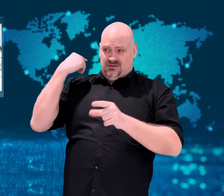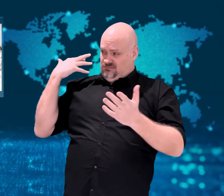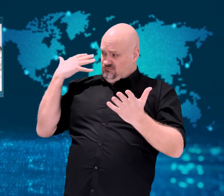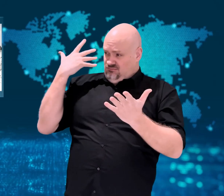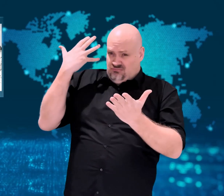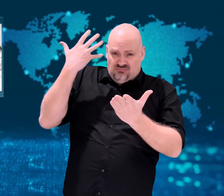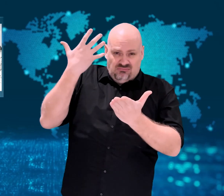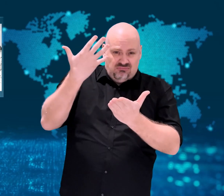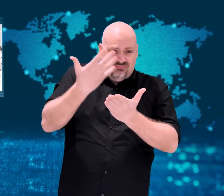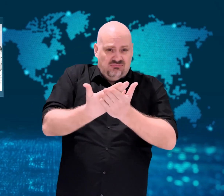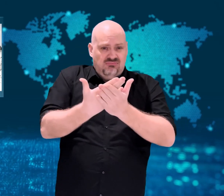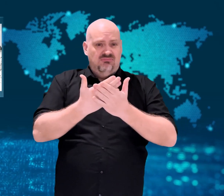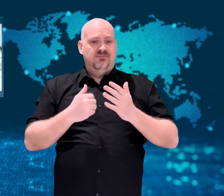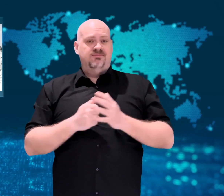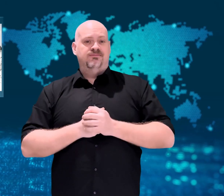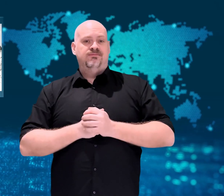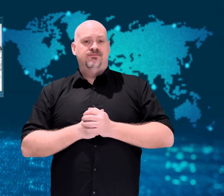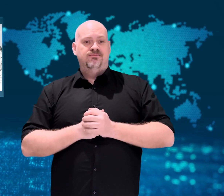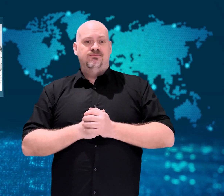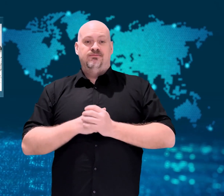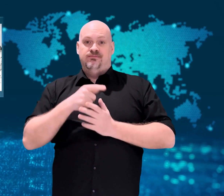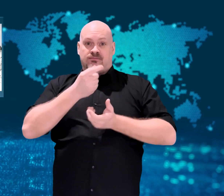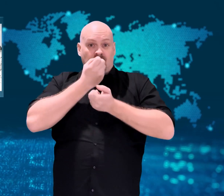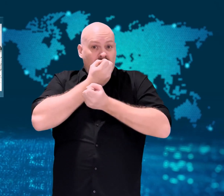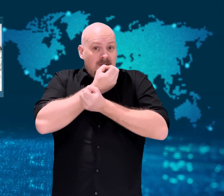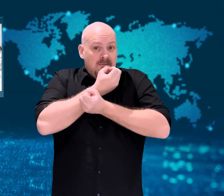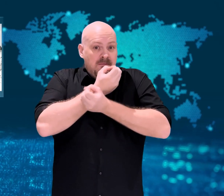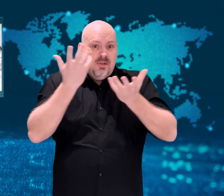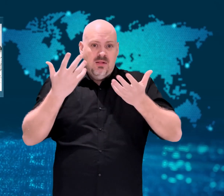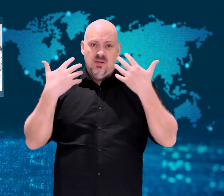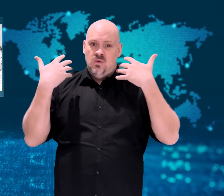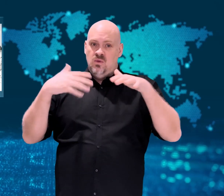raised about the Swiss bank.